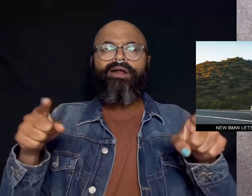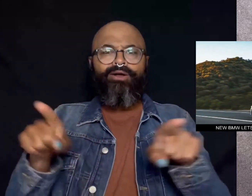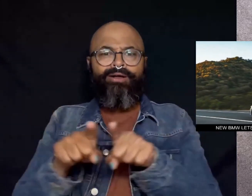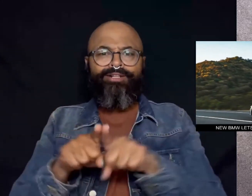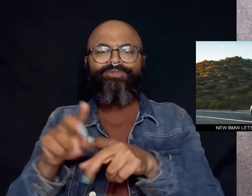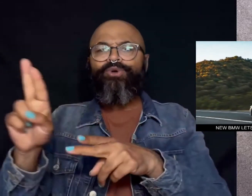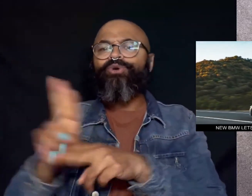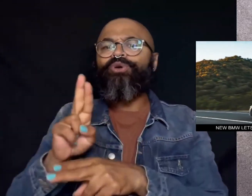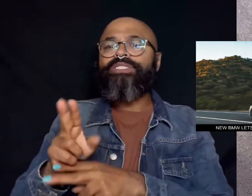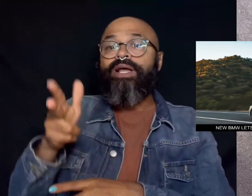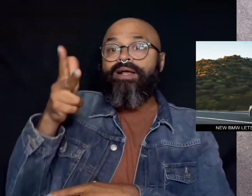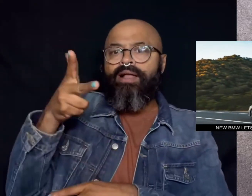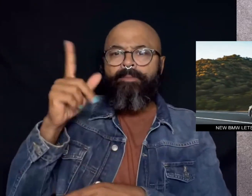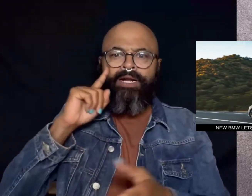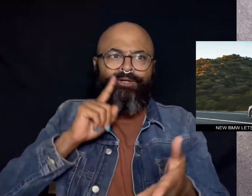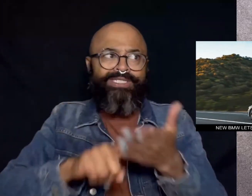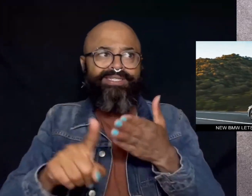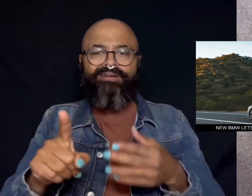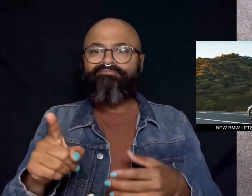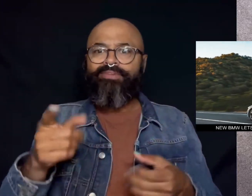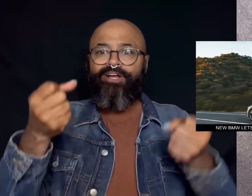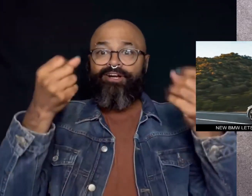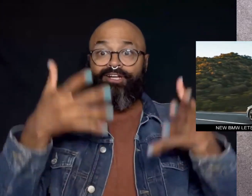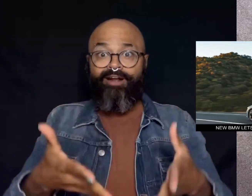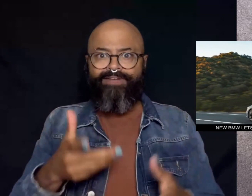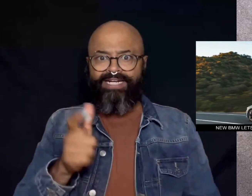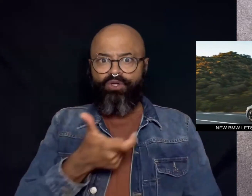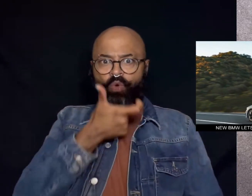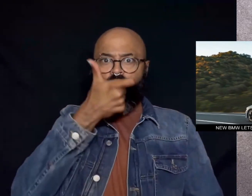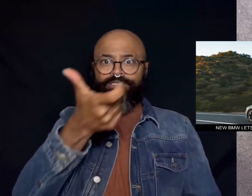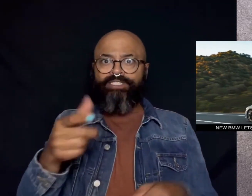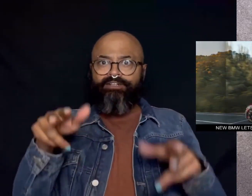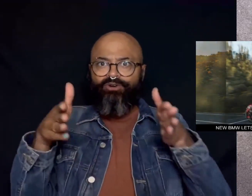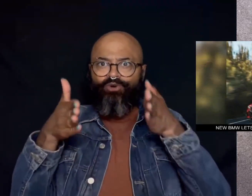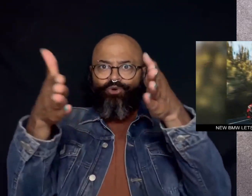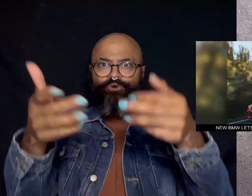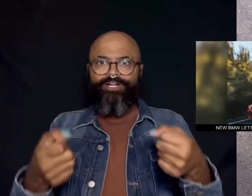The car also uses the camera to check to see if the driver